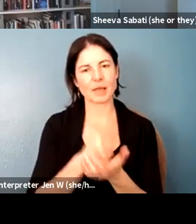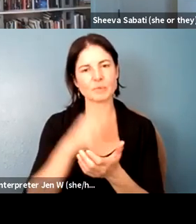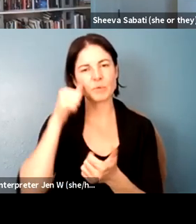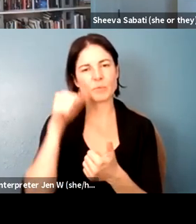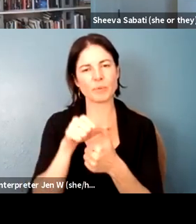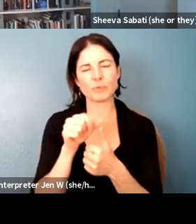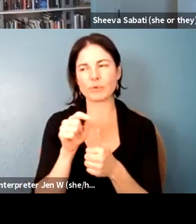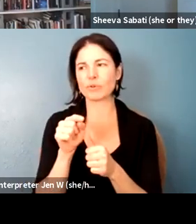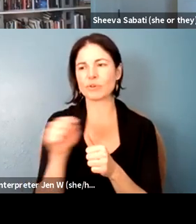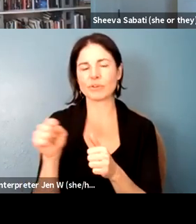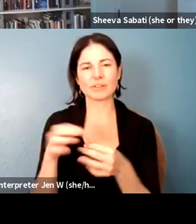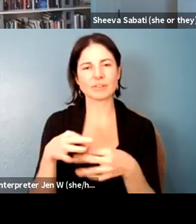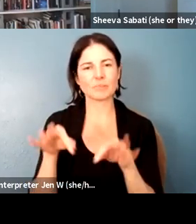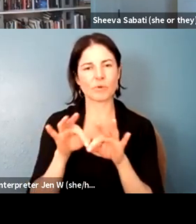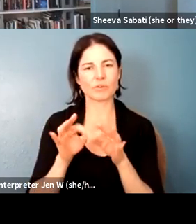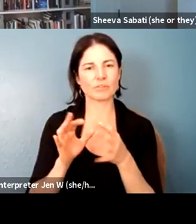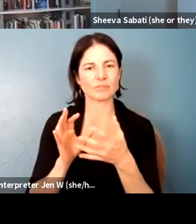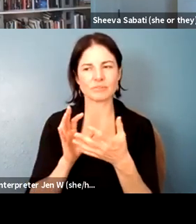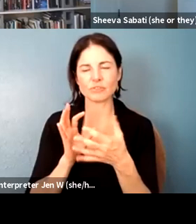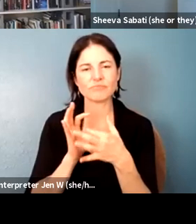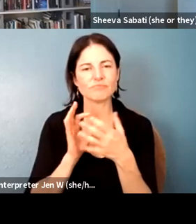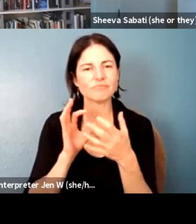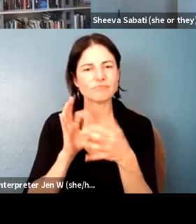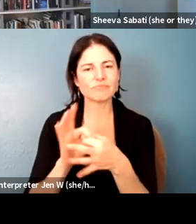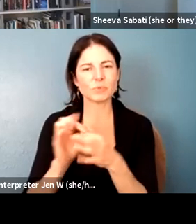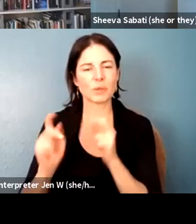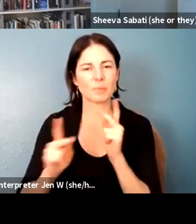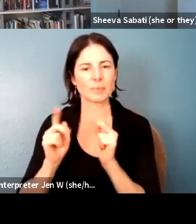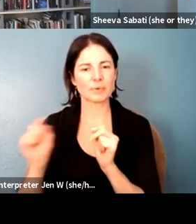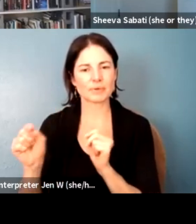with loved ones. And I think what the land teaches me is that